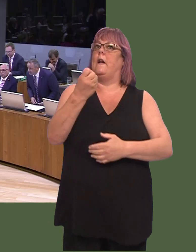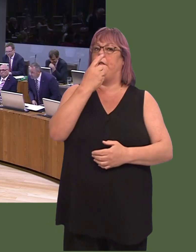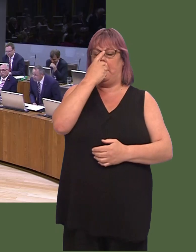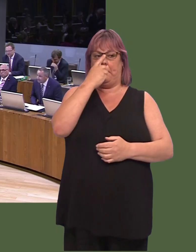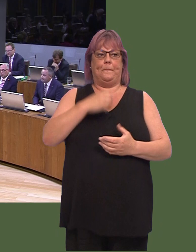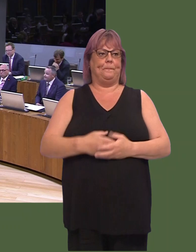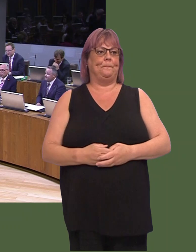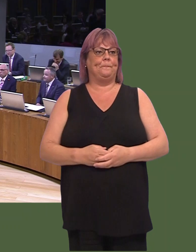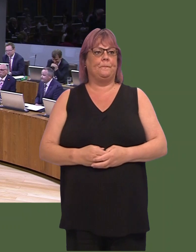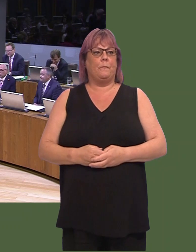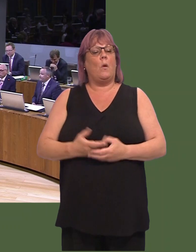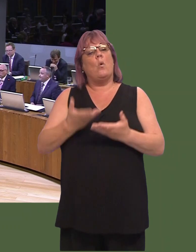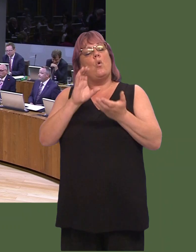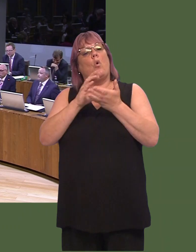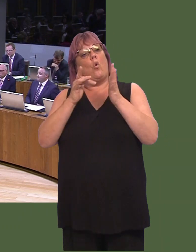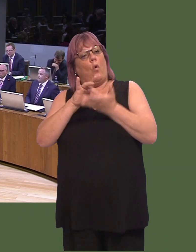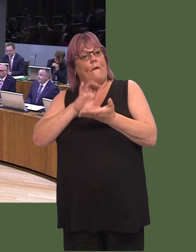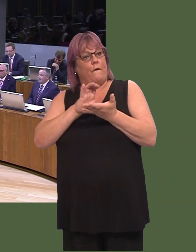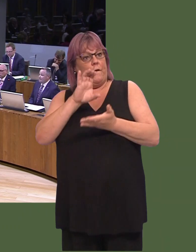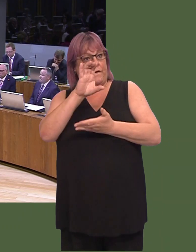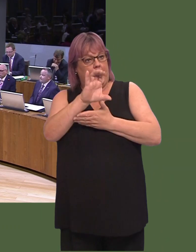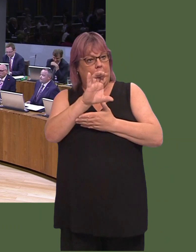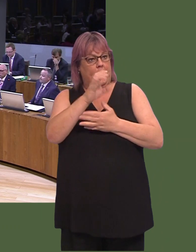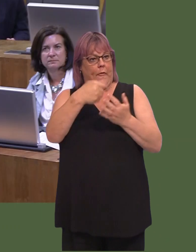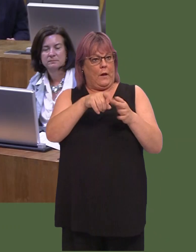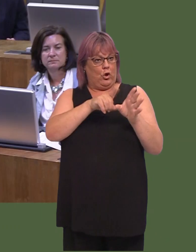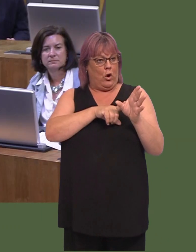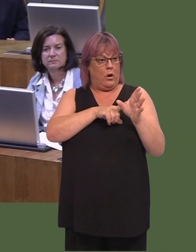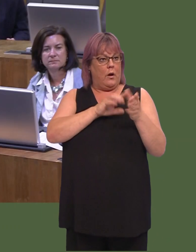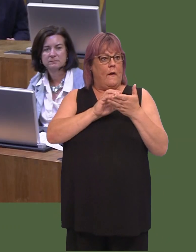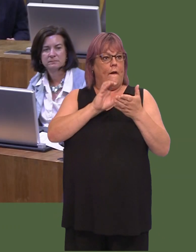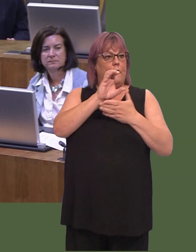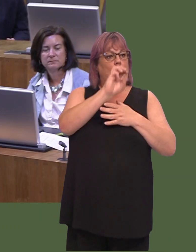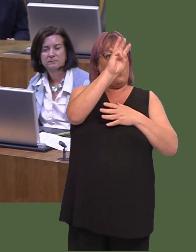Carwyn Jones AM: Core funding for social enterprise support in this financial year has been awarded